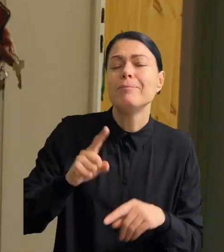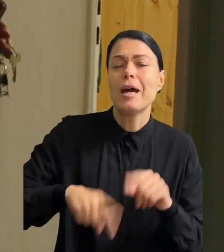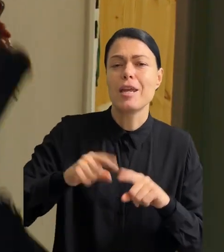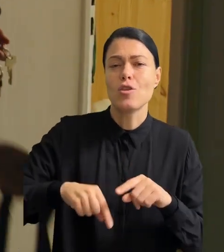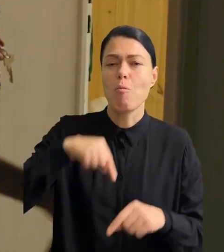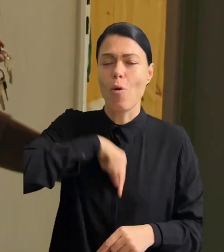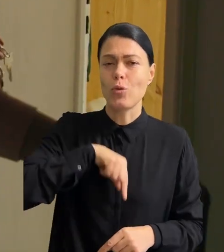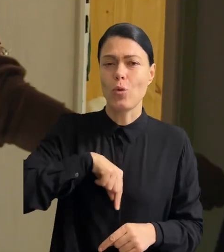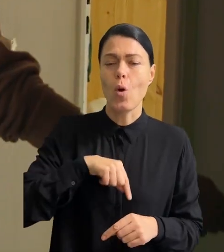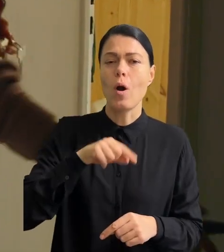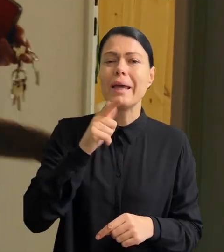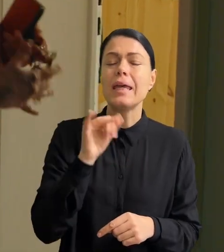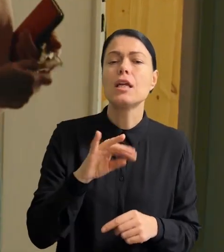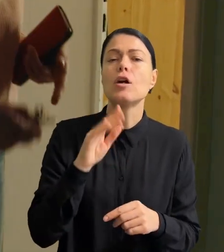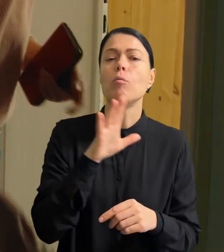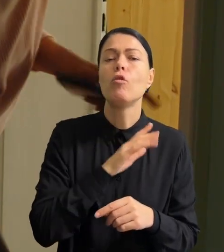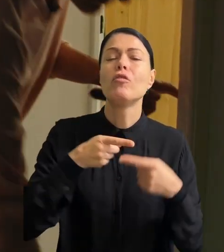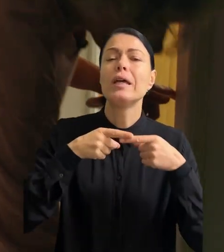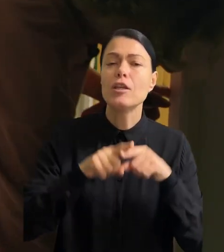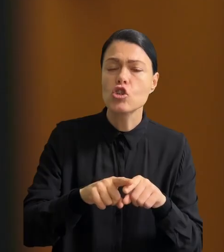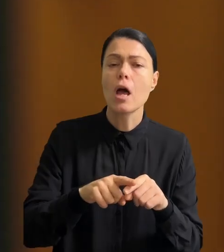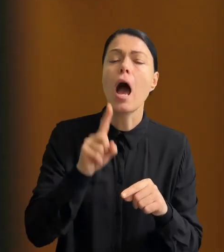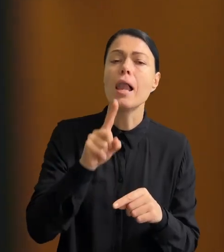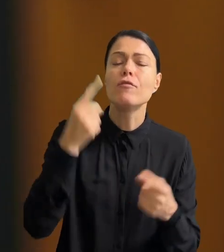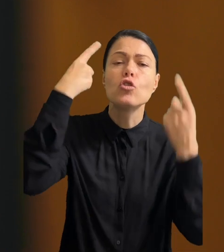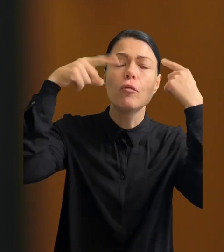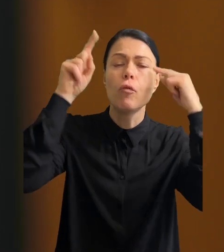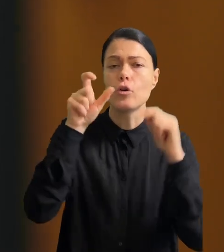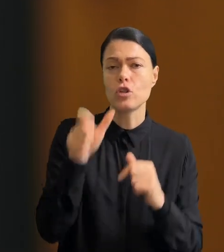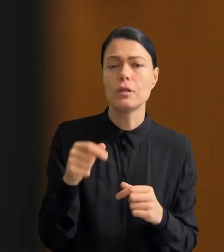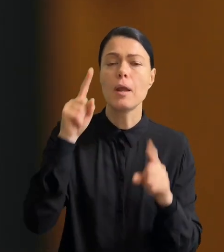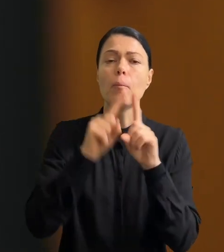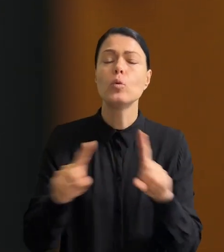Dirk was an engineer, he is a creative person, a musician.